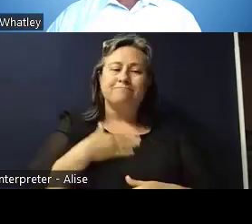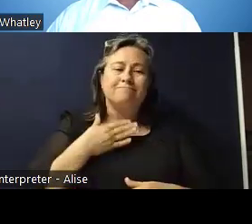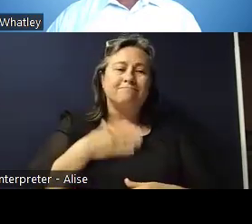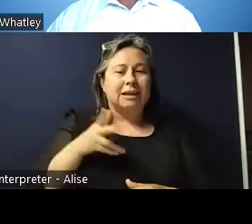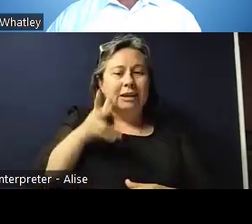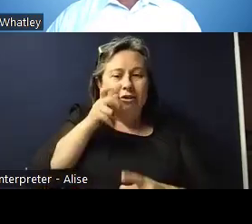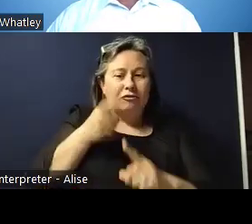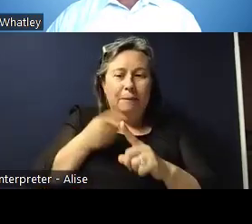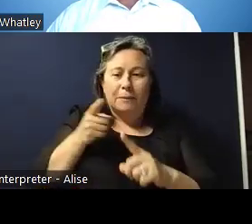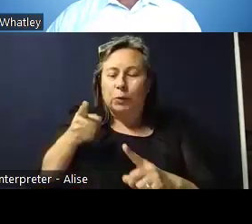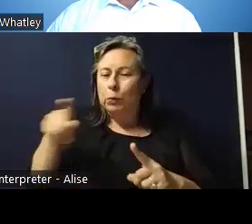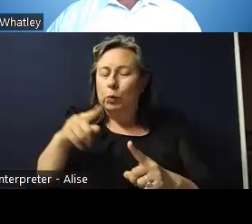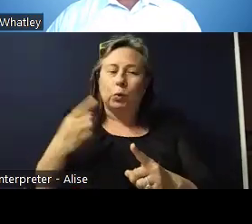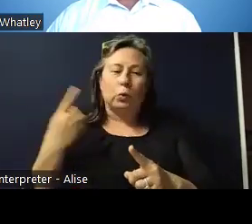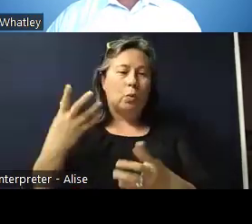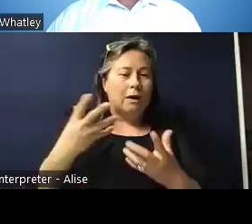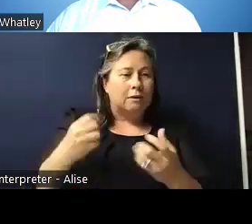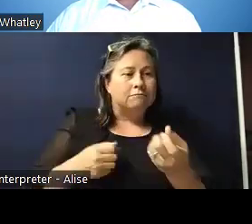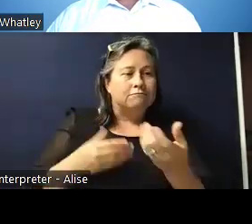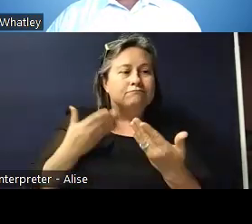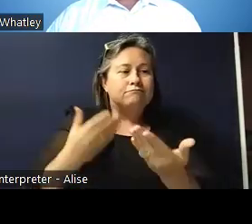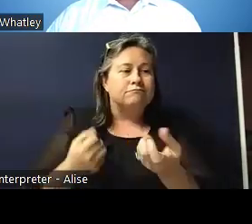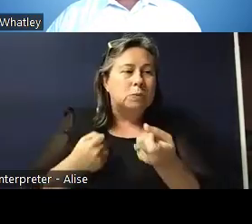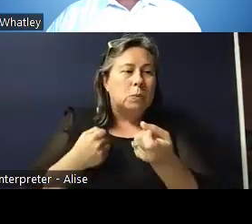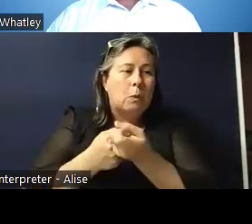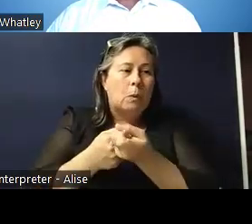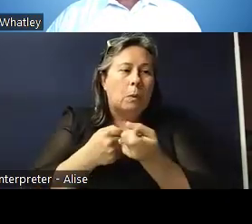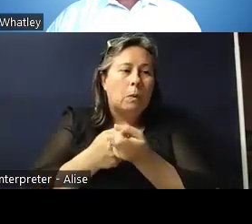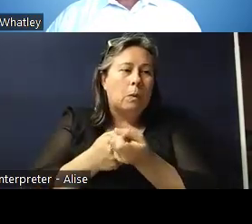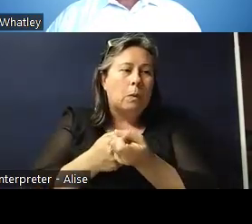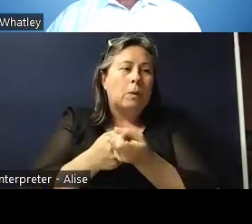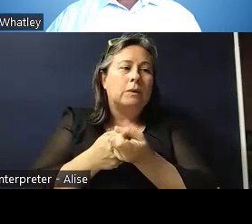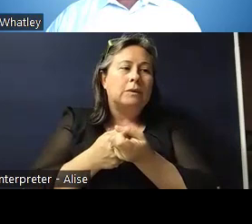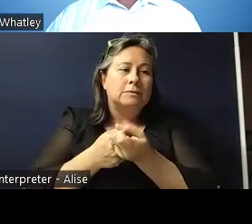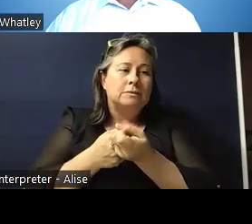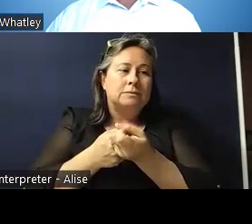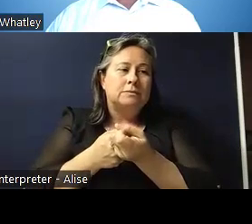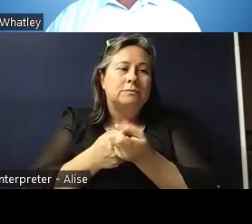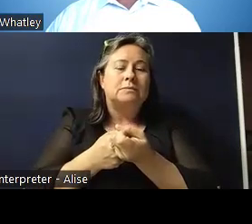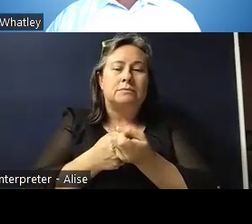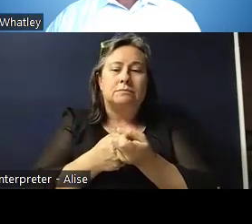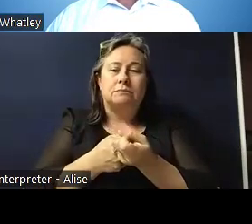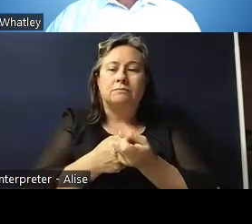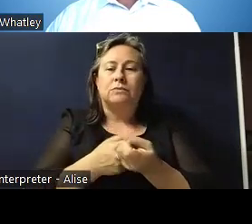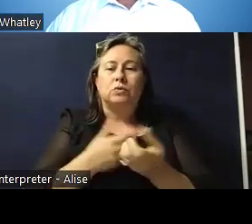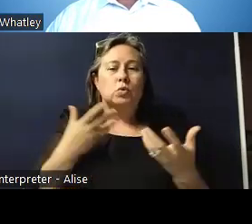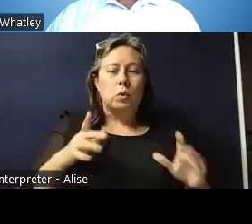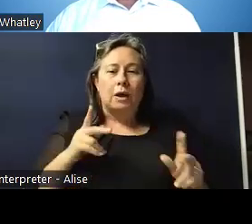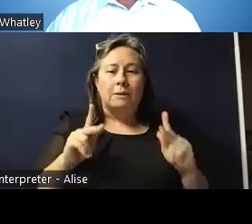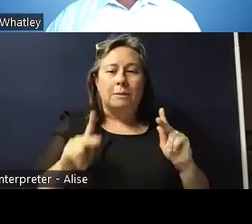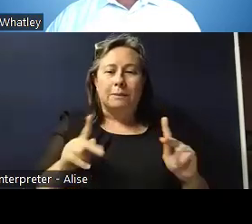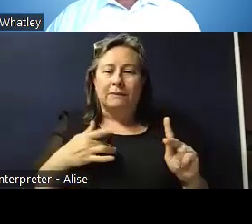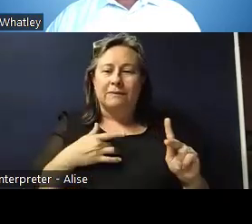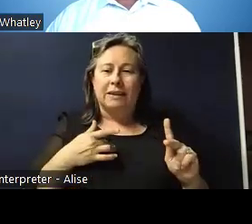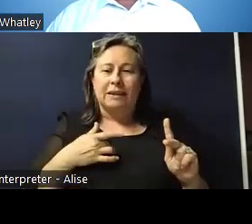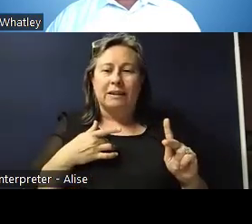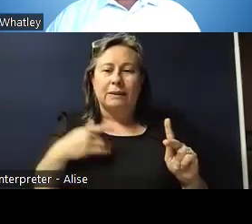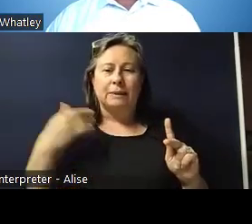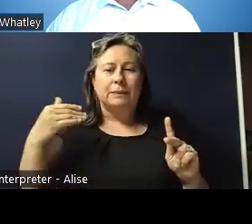I don't want any questions out there where anybody is just kind of out there and don't know where to turn to. You can turn to us using this mailbox,